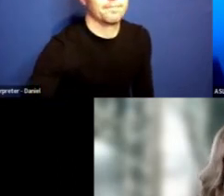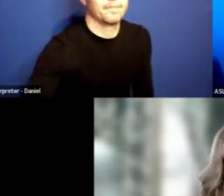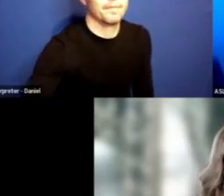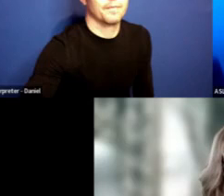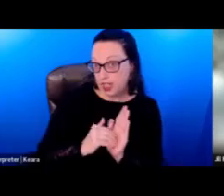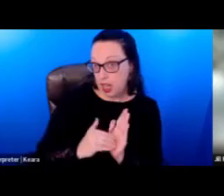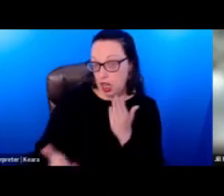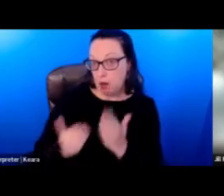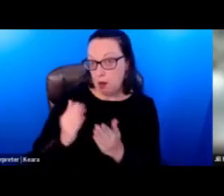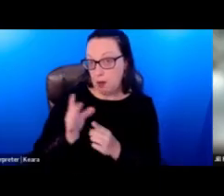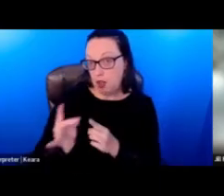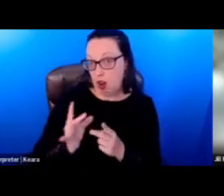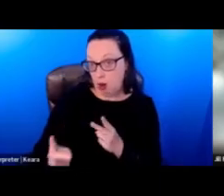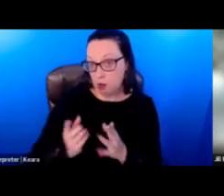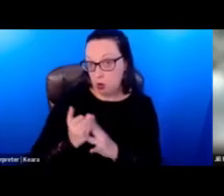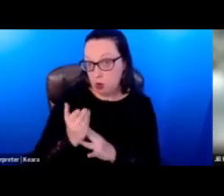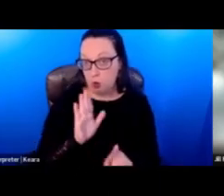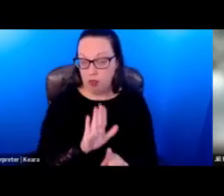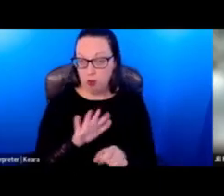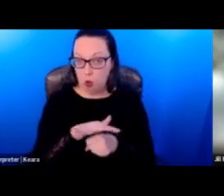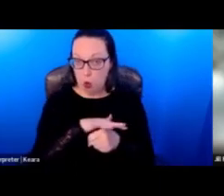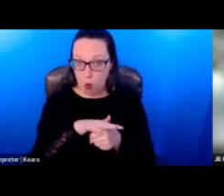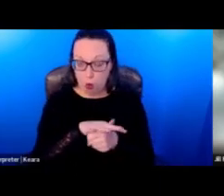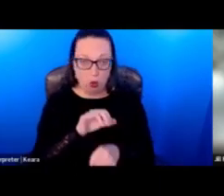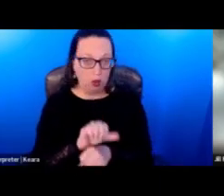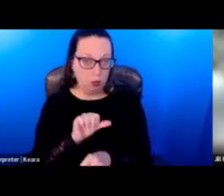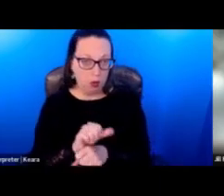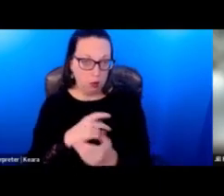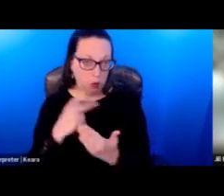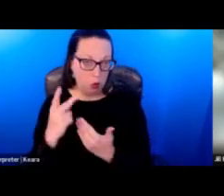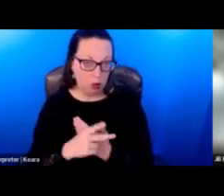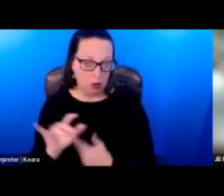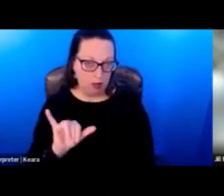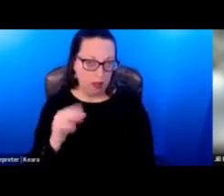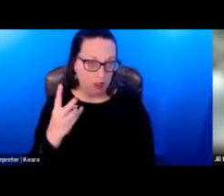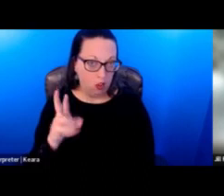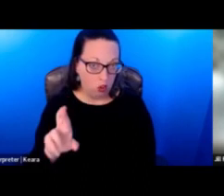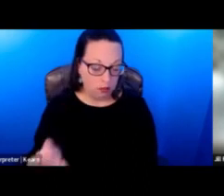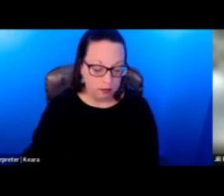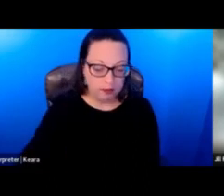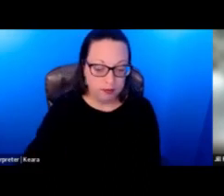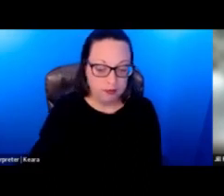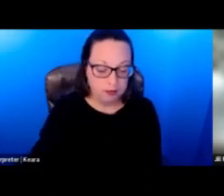employment program such as vocational rehabilitation. So if you go to the next slide,